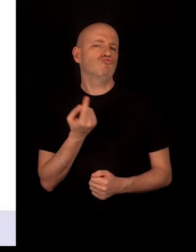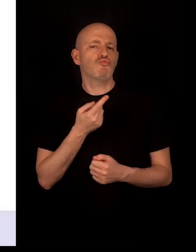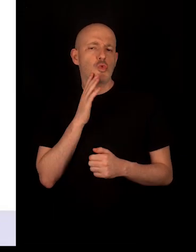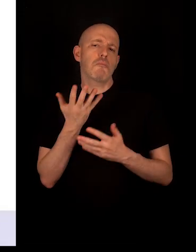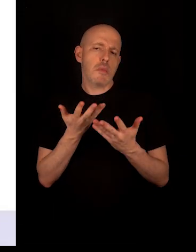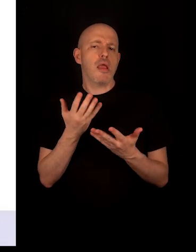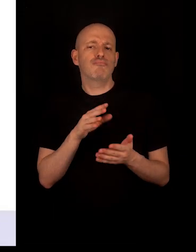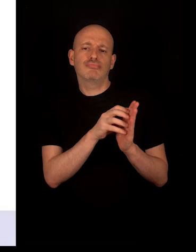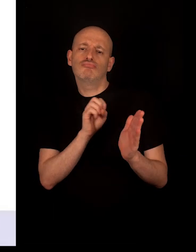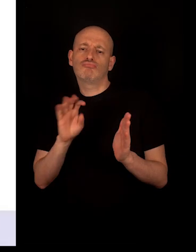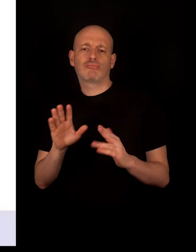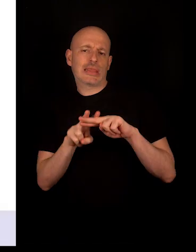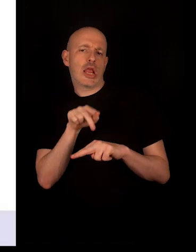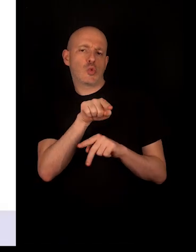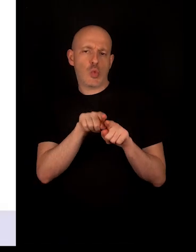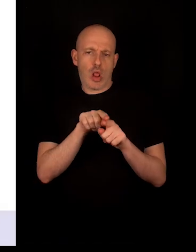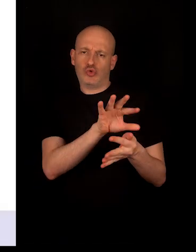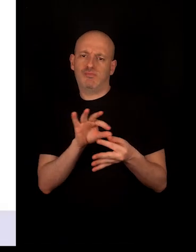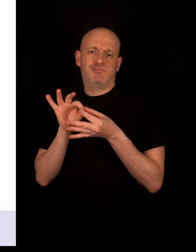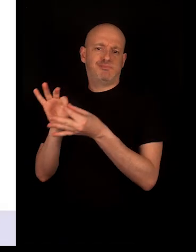We may reshare your content and tag you.